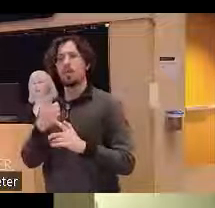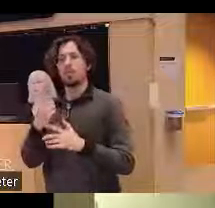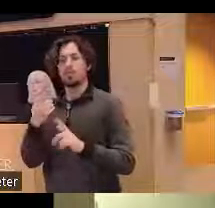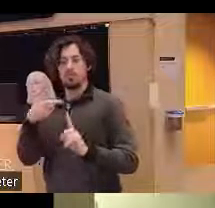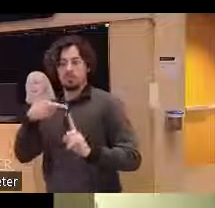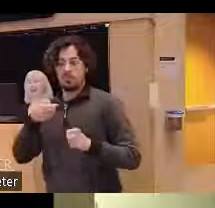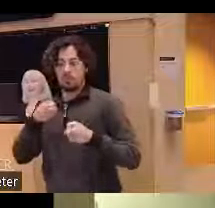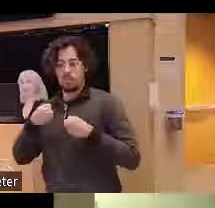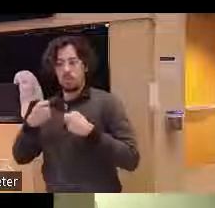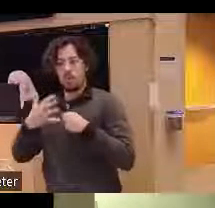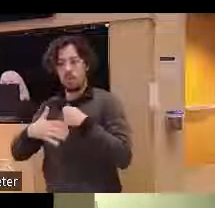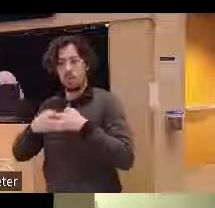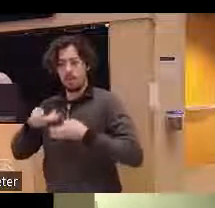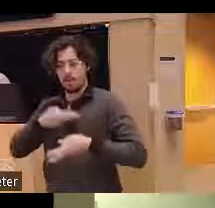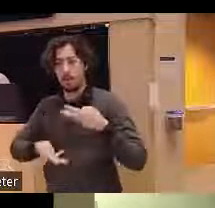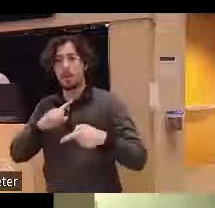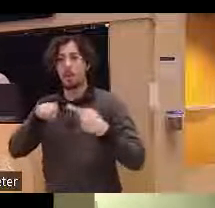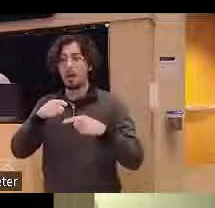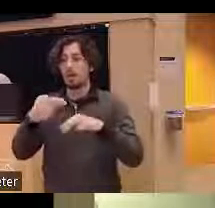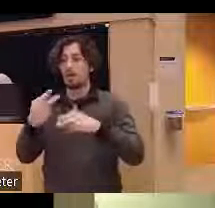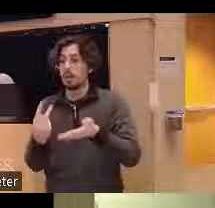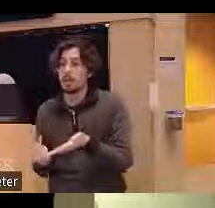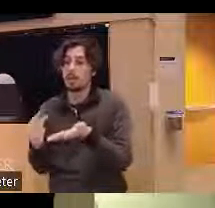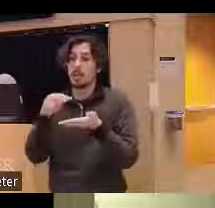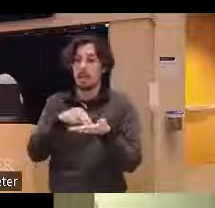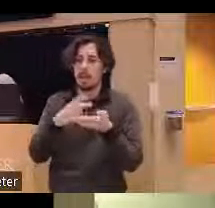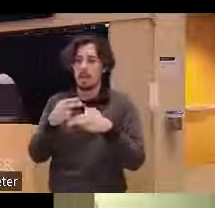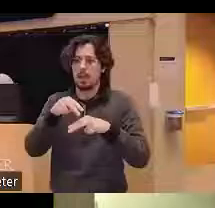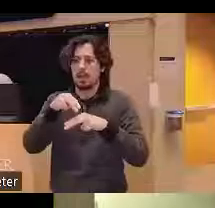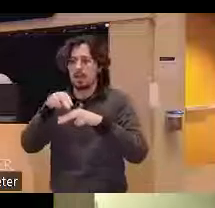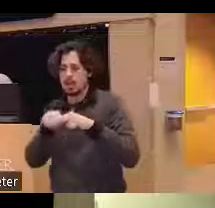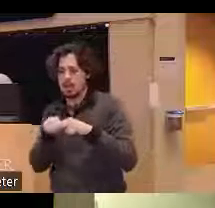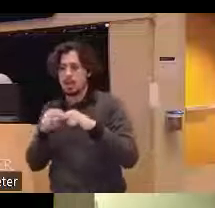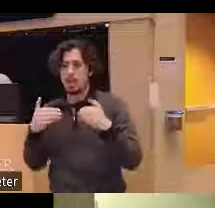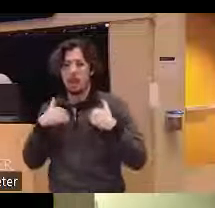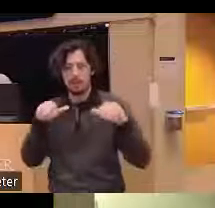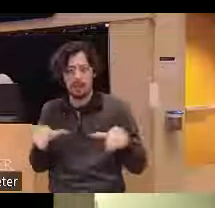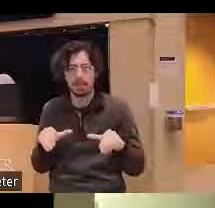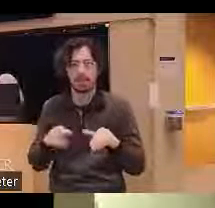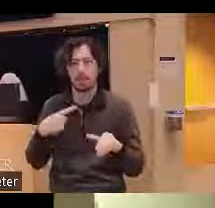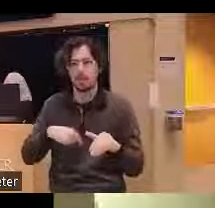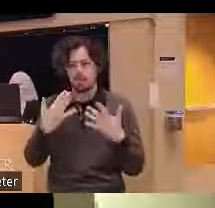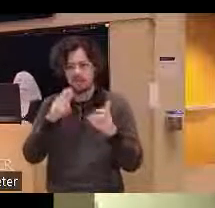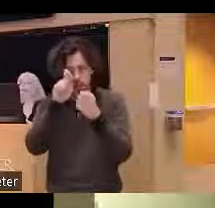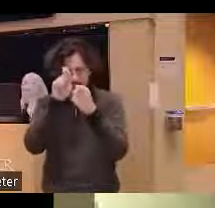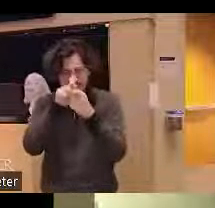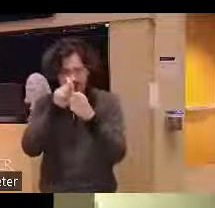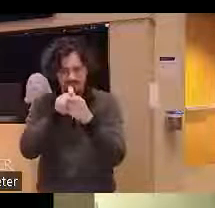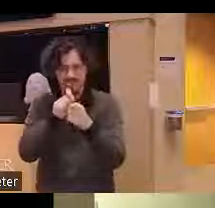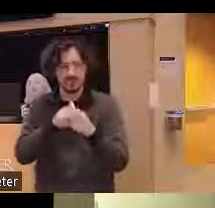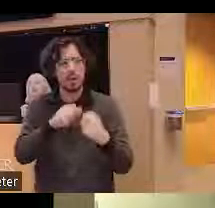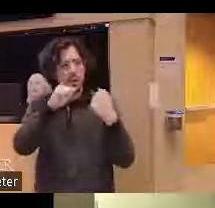know when you stand or sit or have an activity we have finely tuned um mechanisms that regulate that